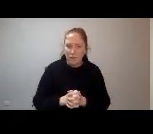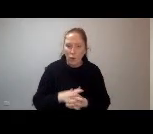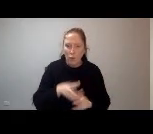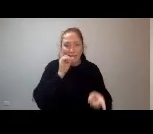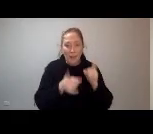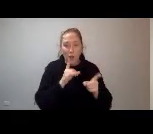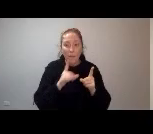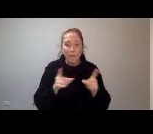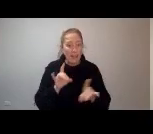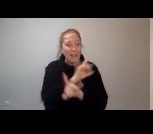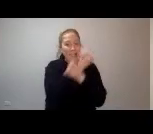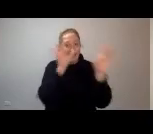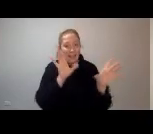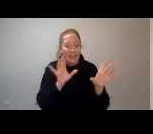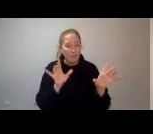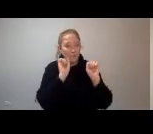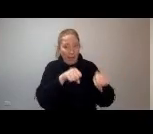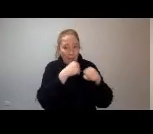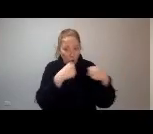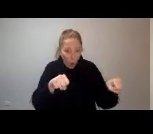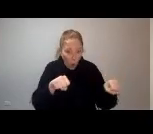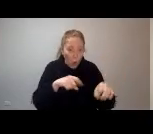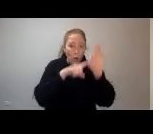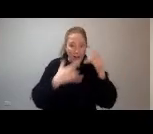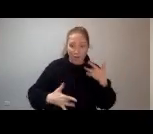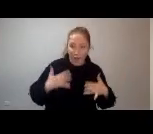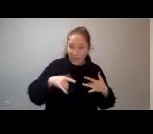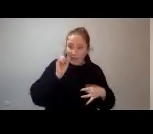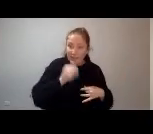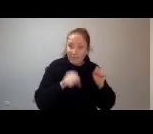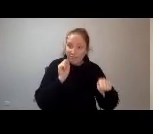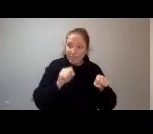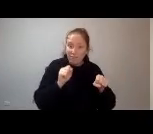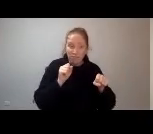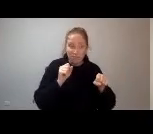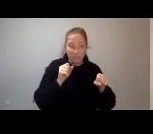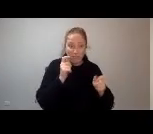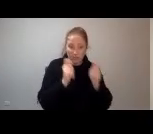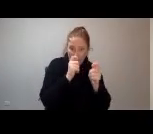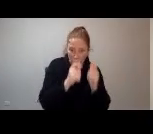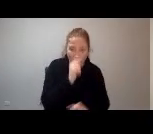So, you may be able to measure some objective elements that are the same for everybody,